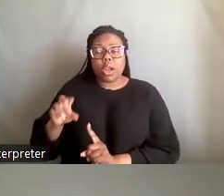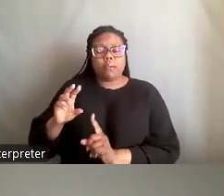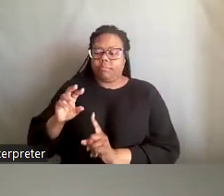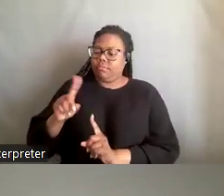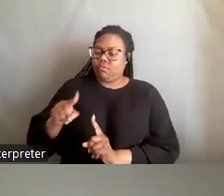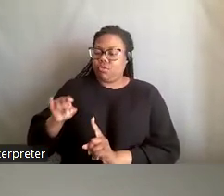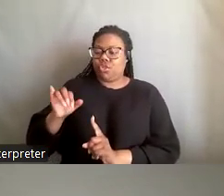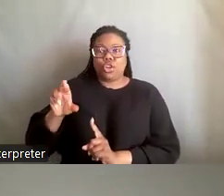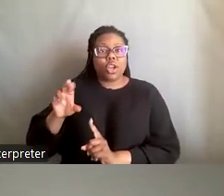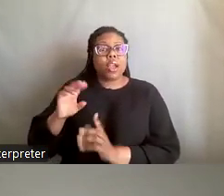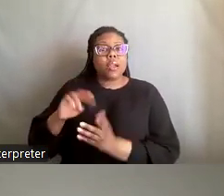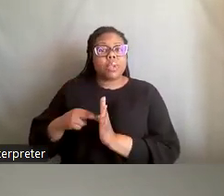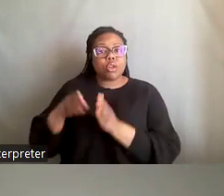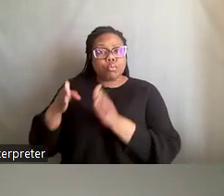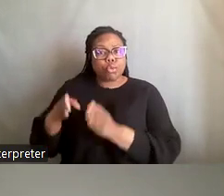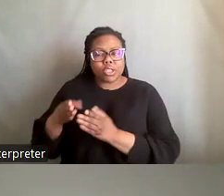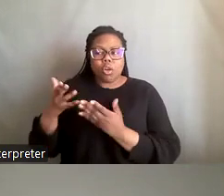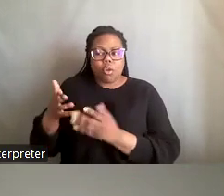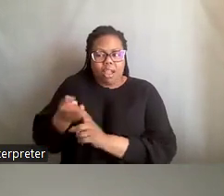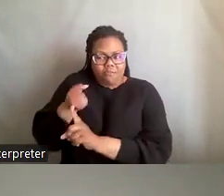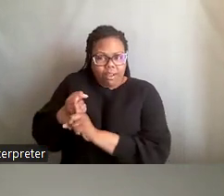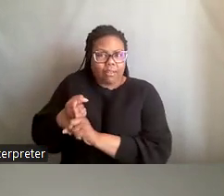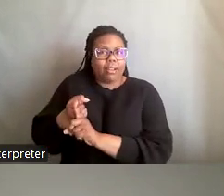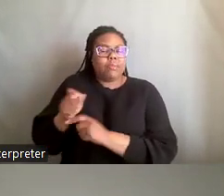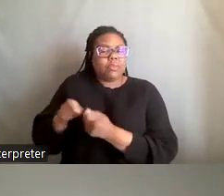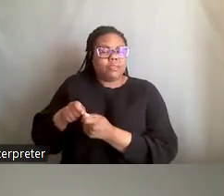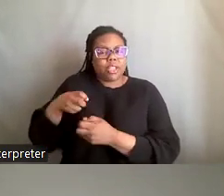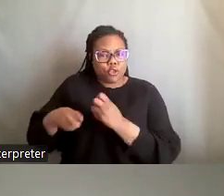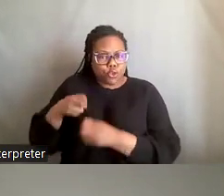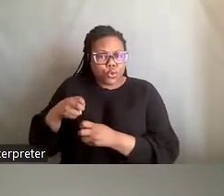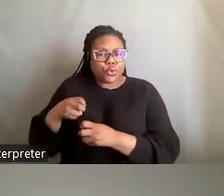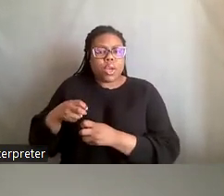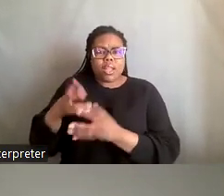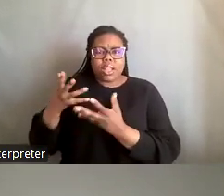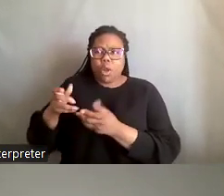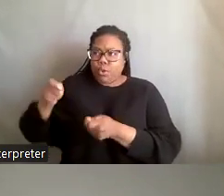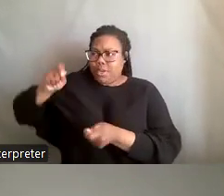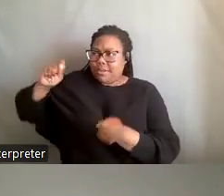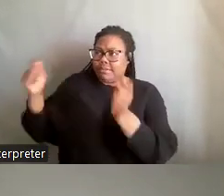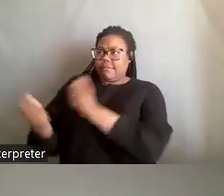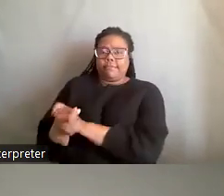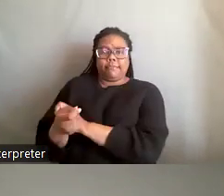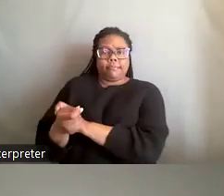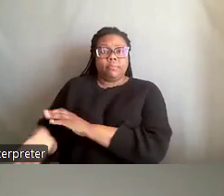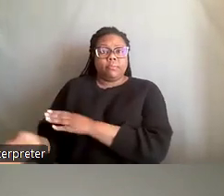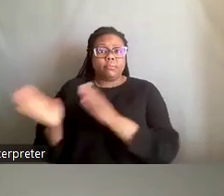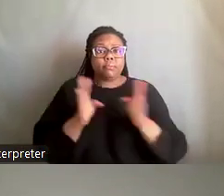affected by a problem or an issue coming together to reach a specific goal that alters the power relations to create